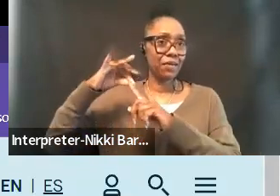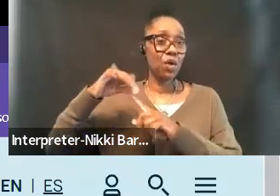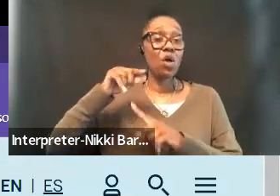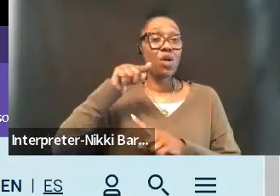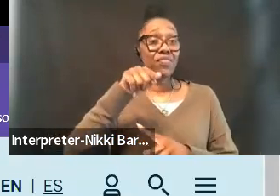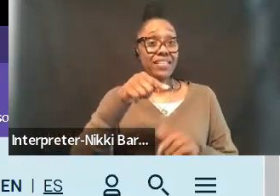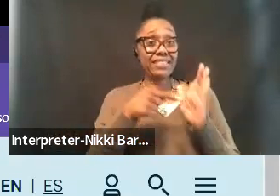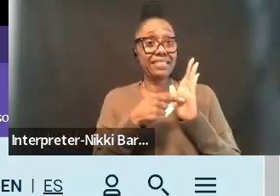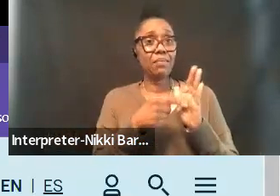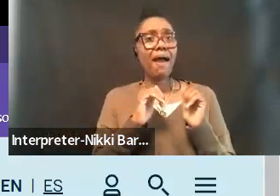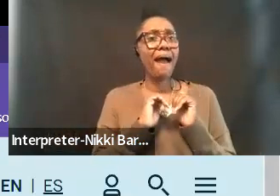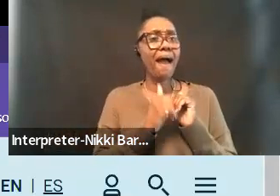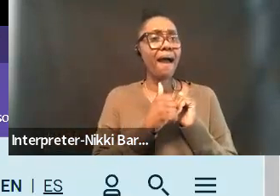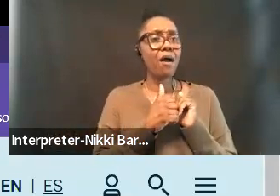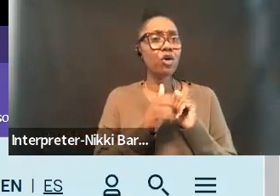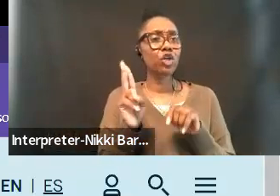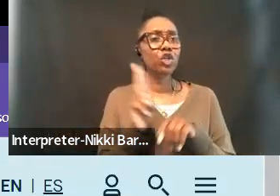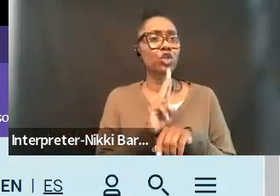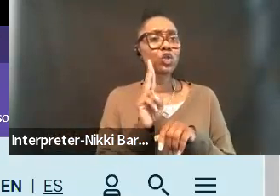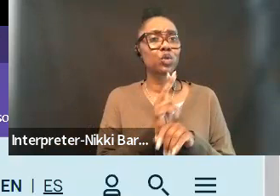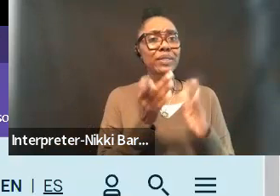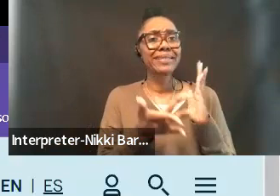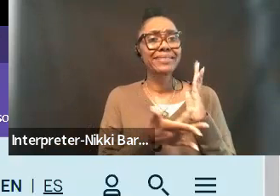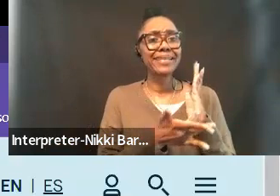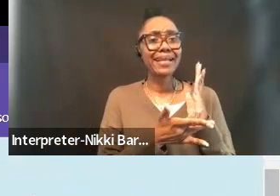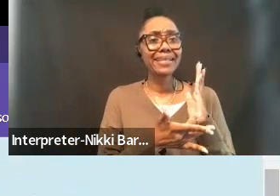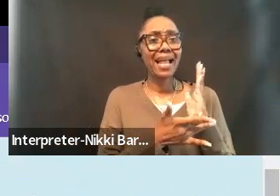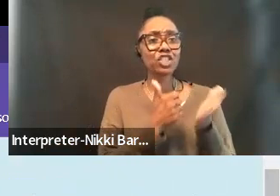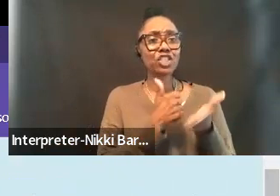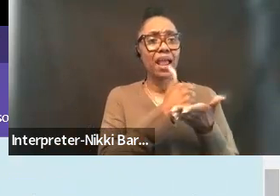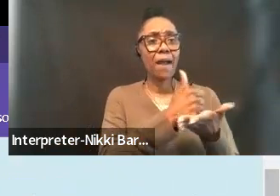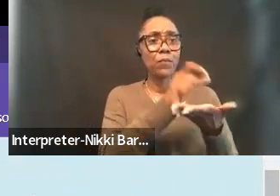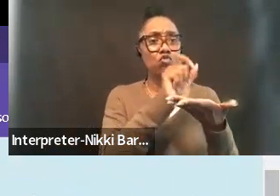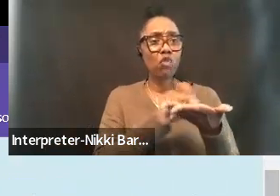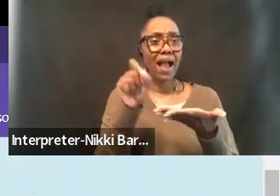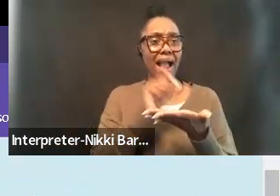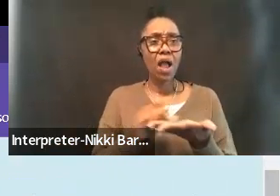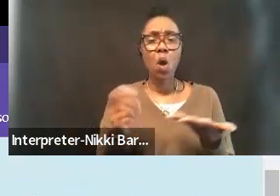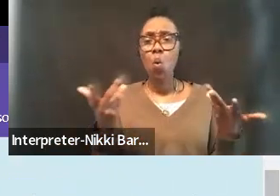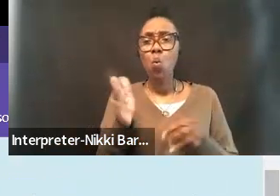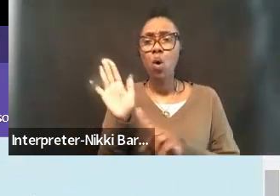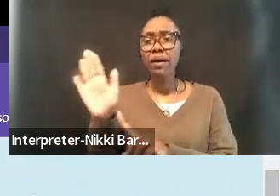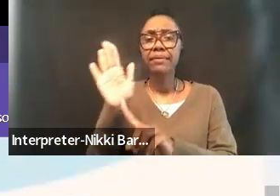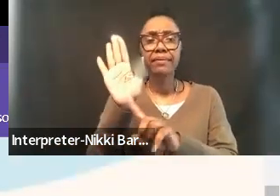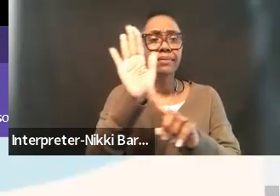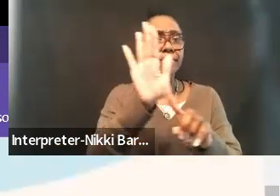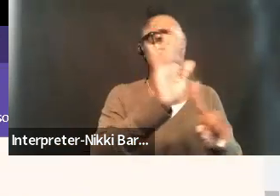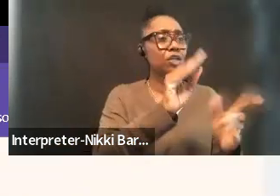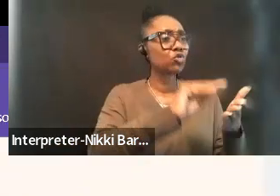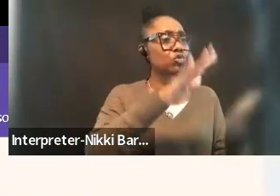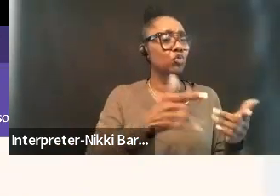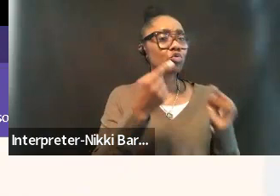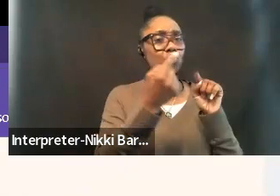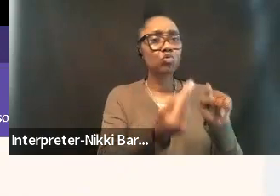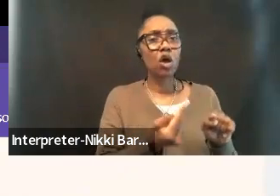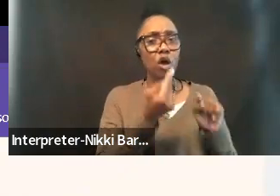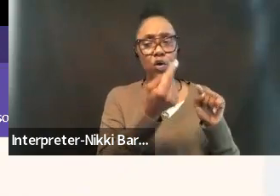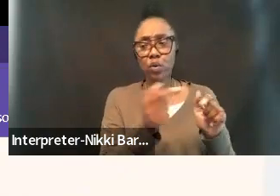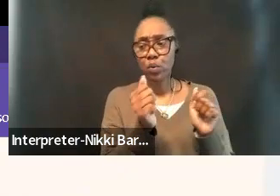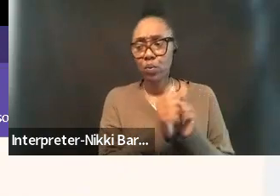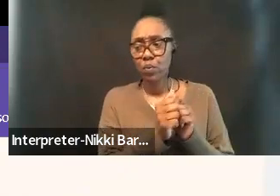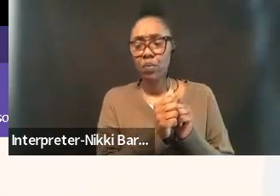What do kids struggle with? Who do they, who struggles, you know, what kind of tools.